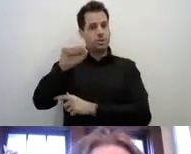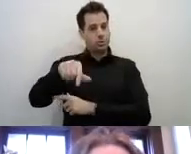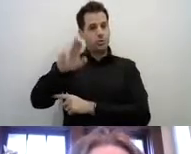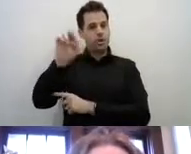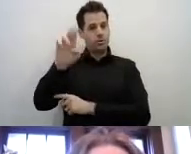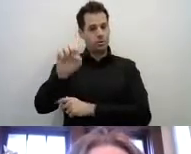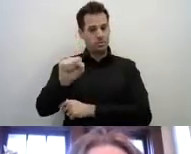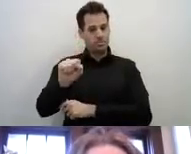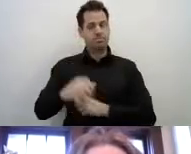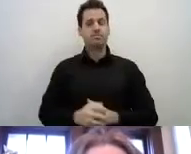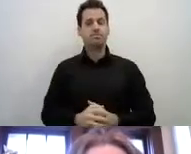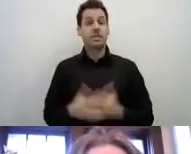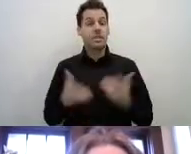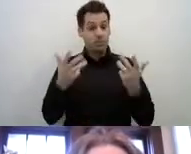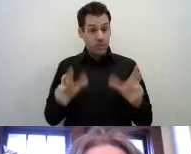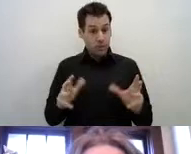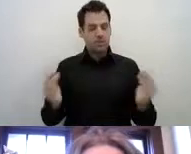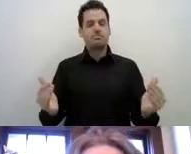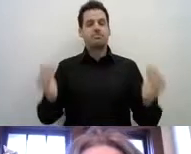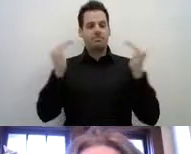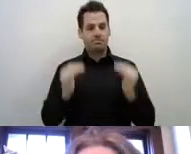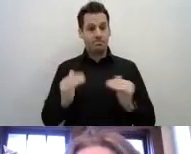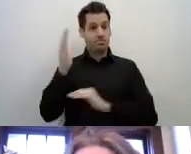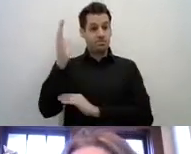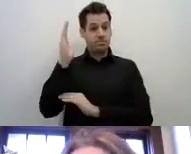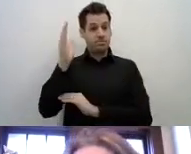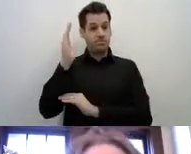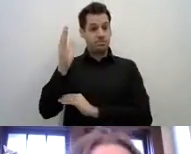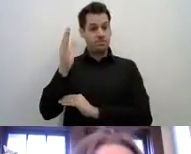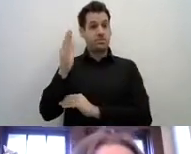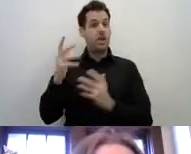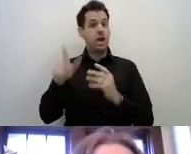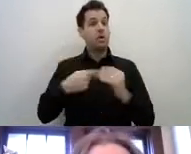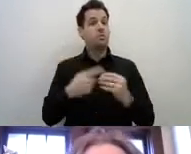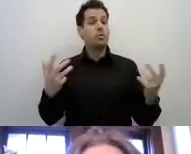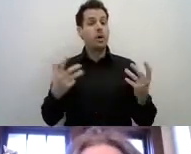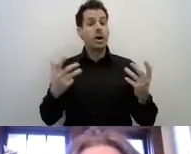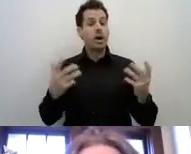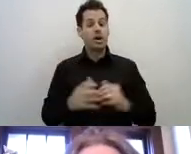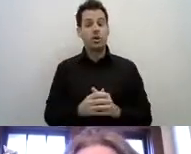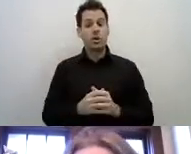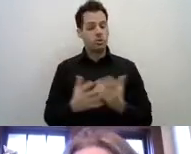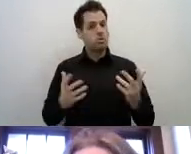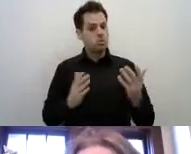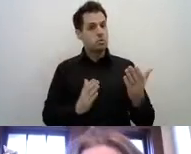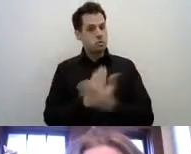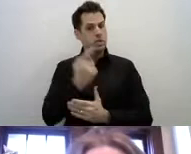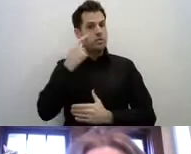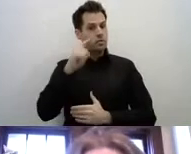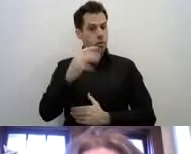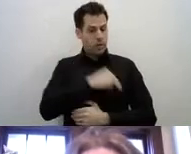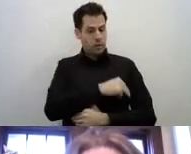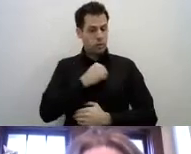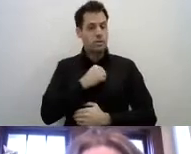then we will have a presentation about the the rights of manitobans with disabilities and how